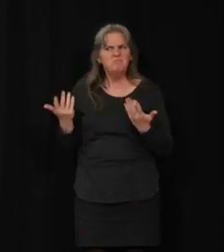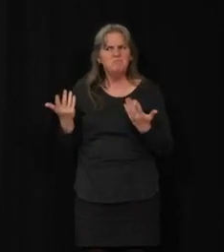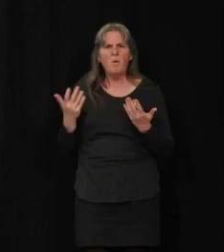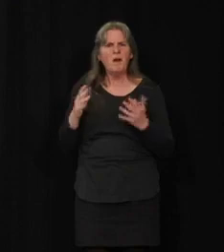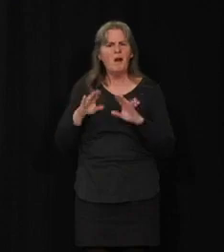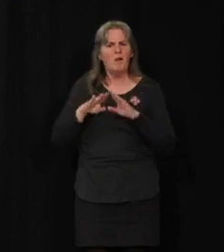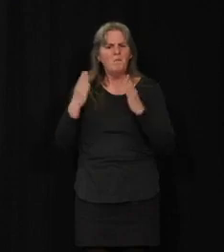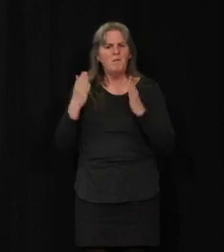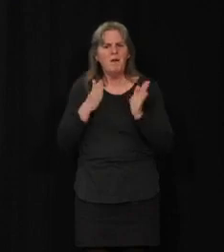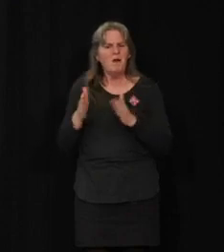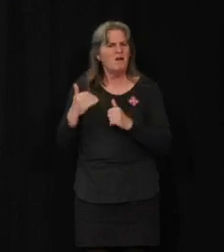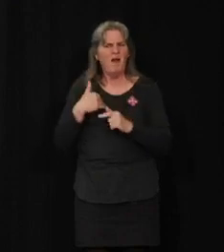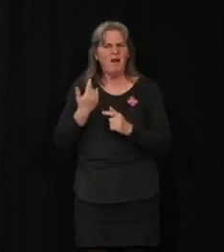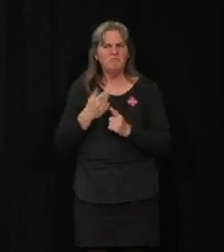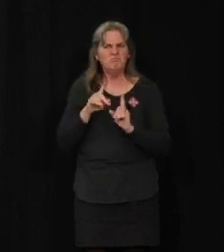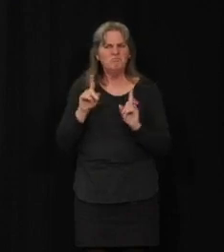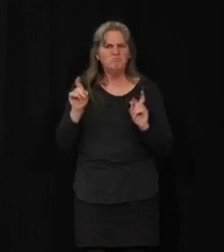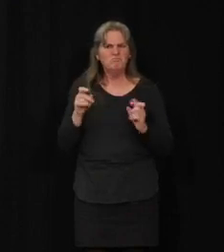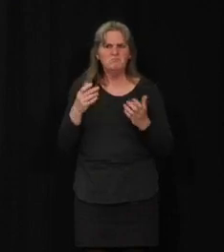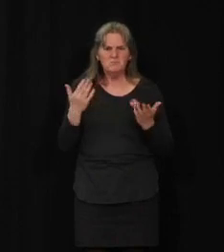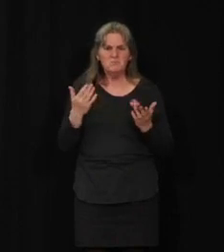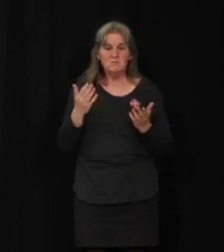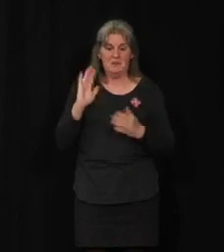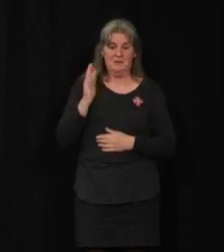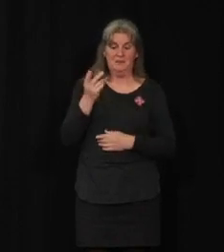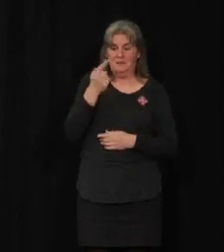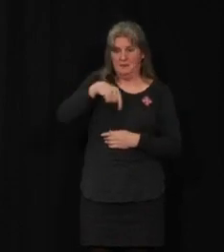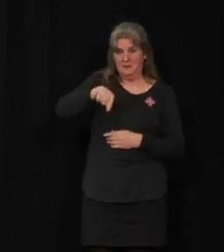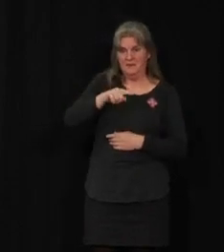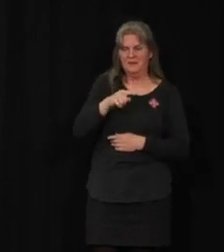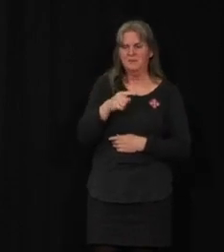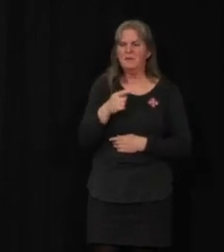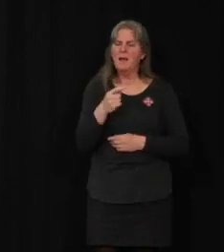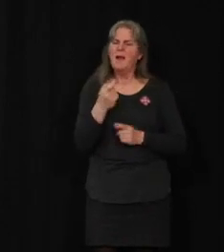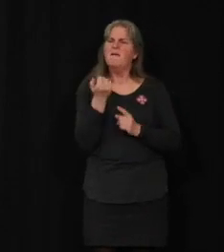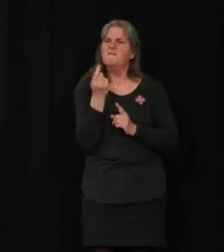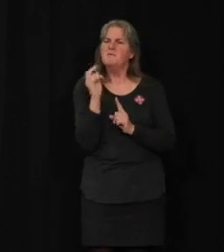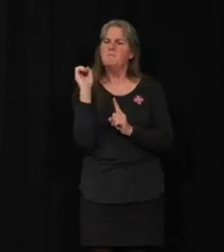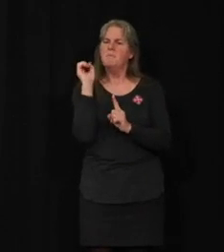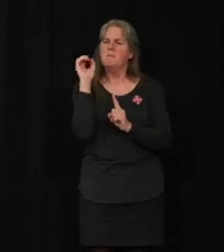reopening plan goes? You guys have sort of teased a bunch of the details that are in